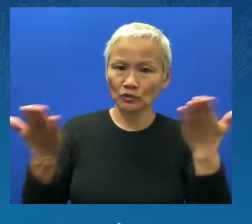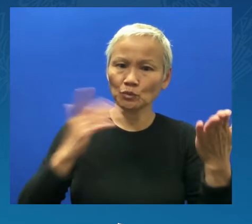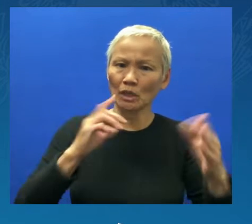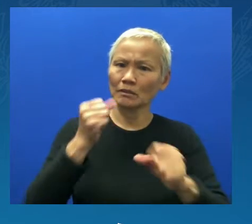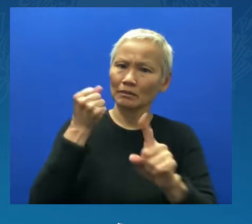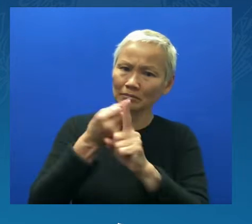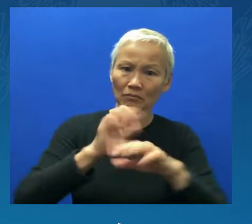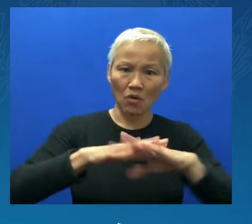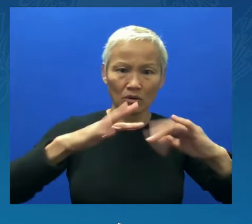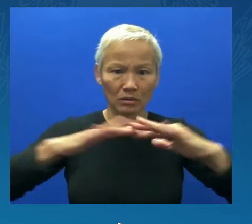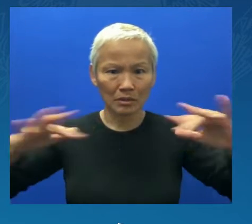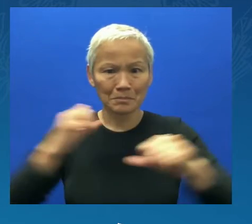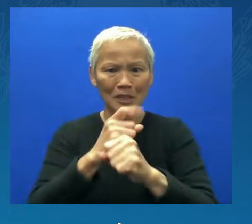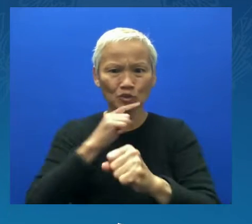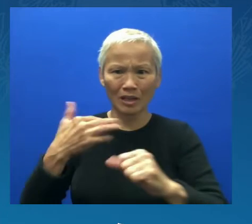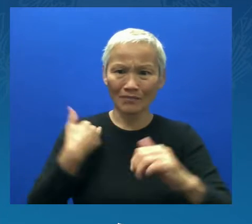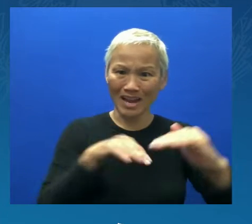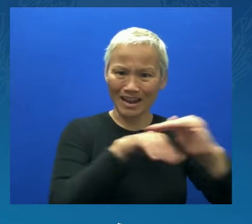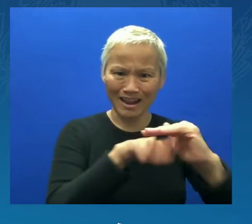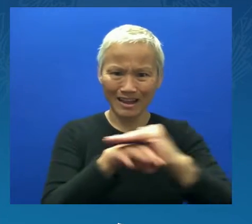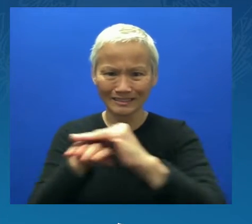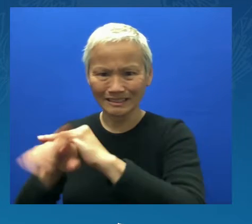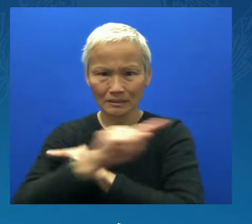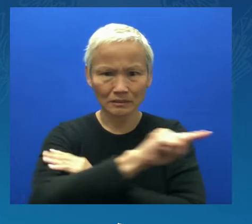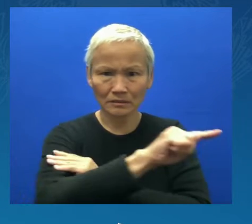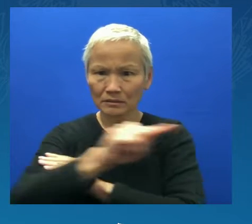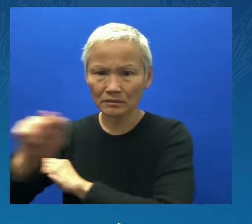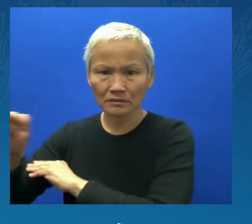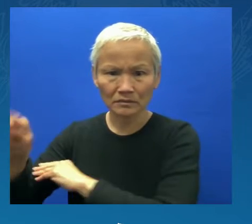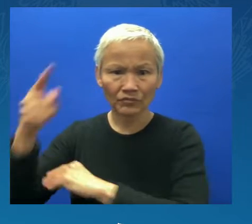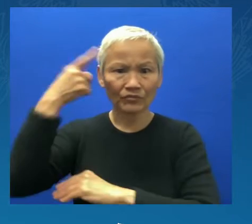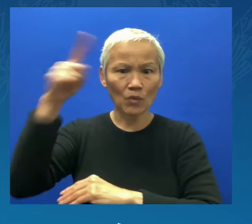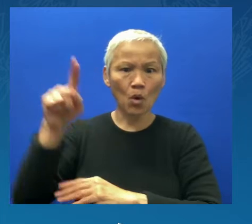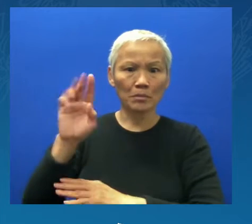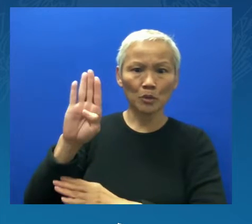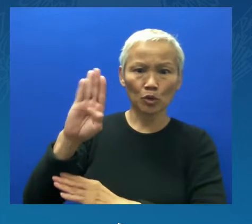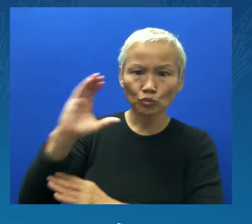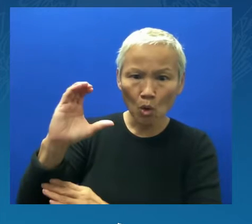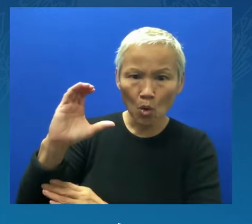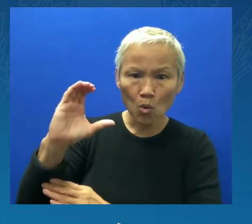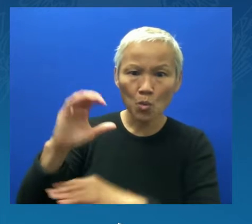to not only contraceptives, but to make sure that medical abortions and abortion care